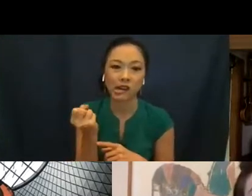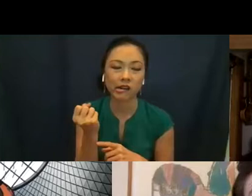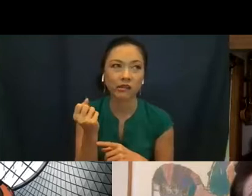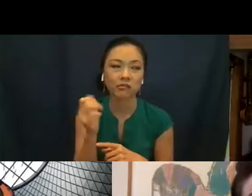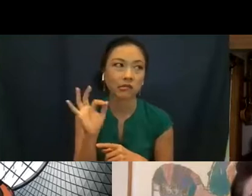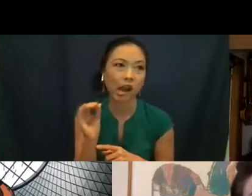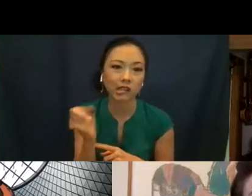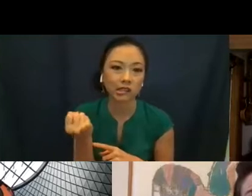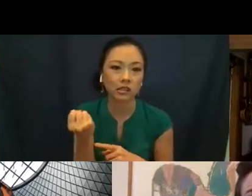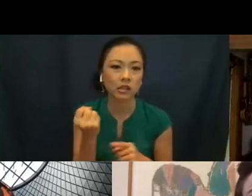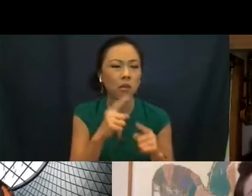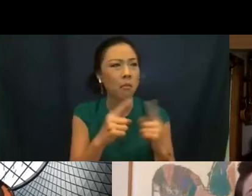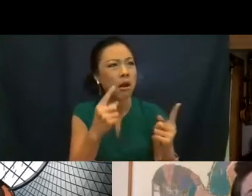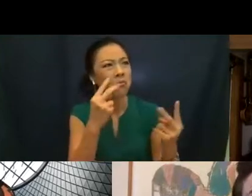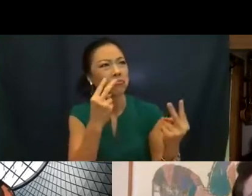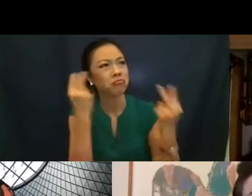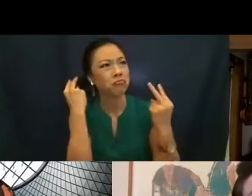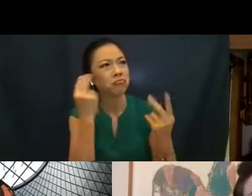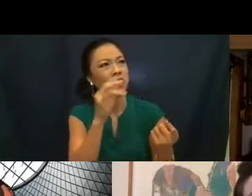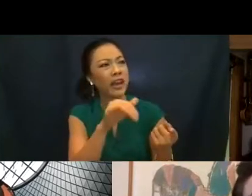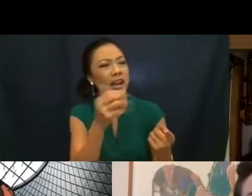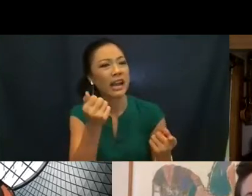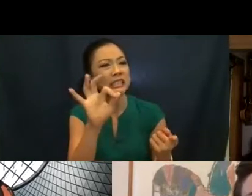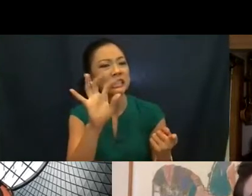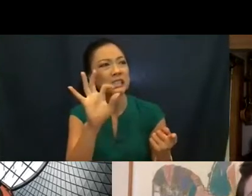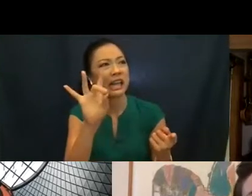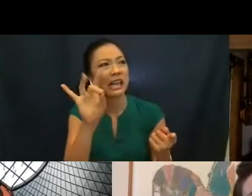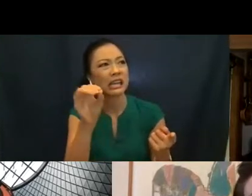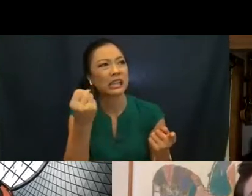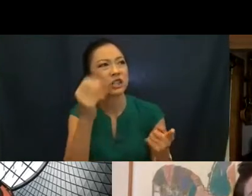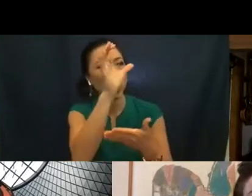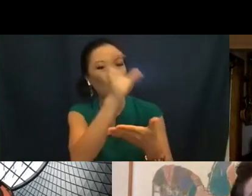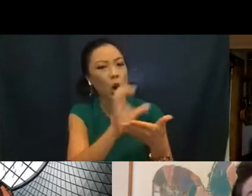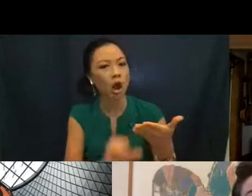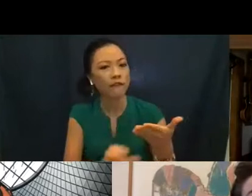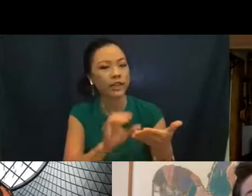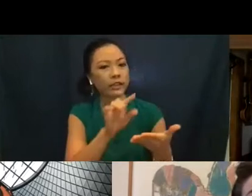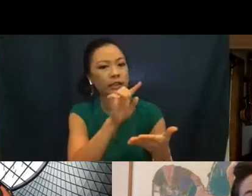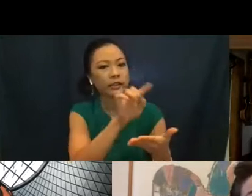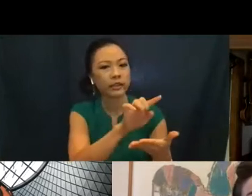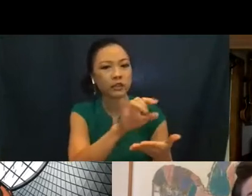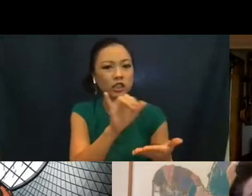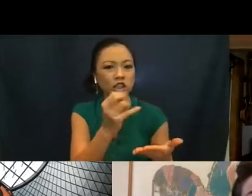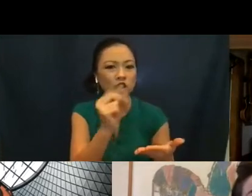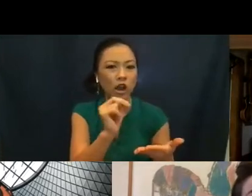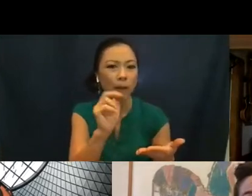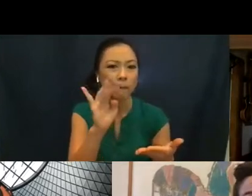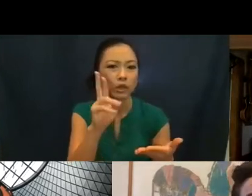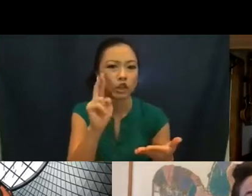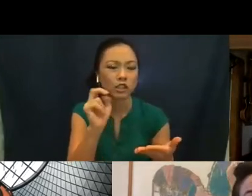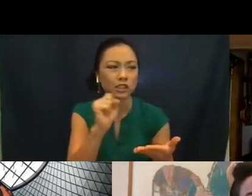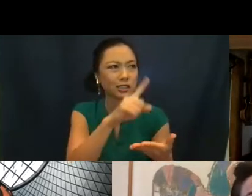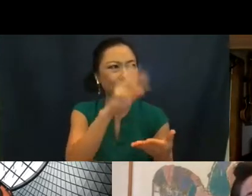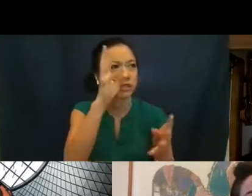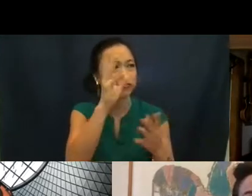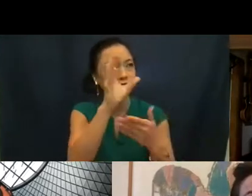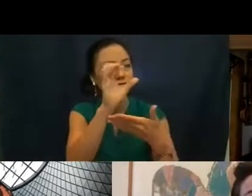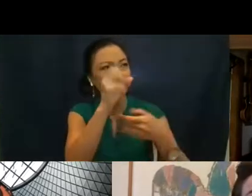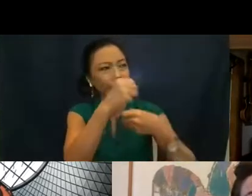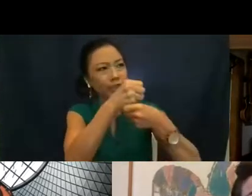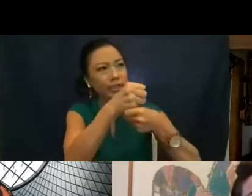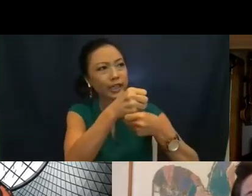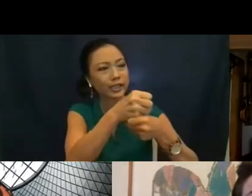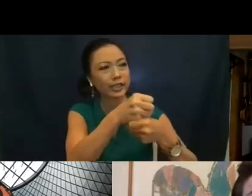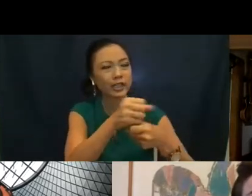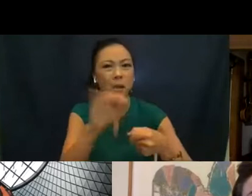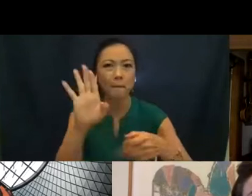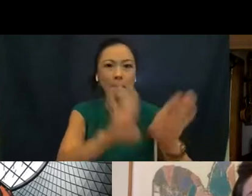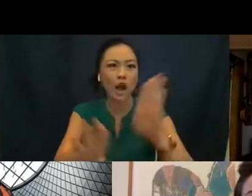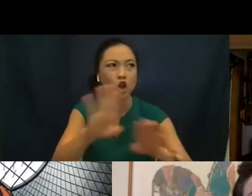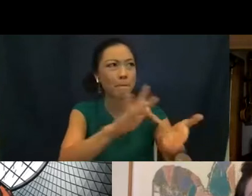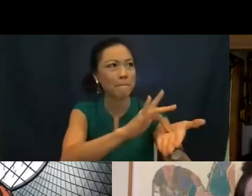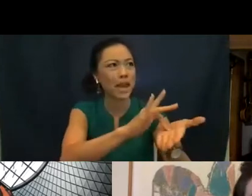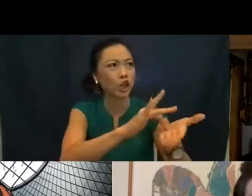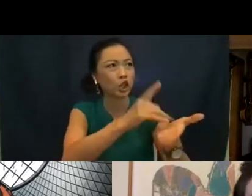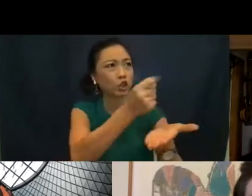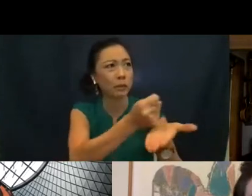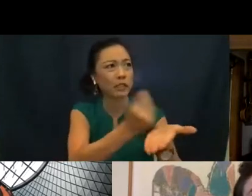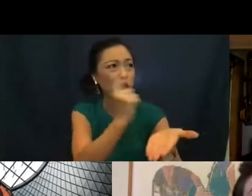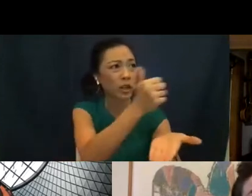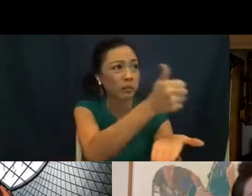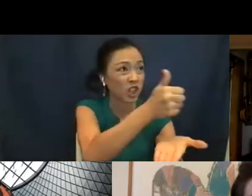choreography and how John Burnd was concocting DIY biomedical treatments for himself before H.I.V. and AIDS were called